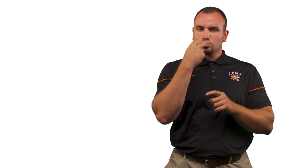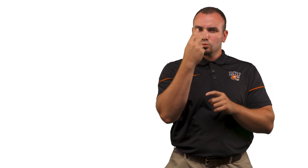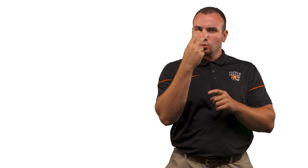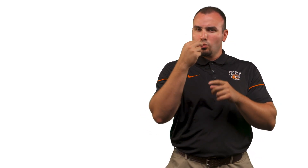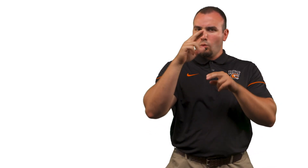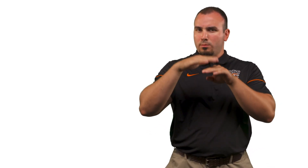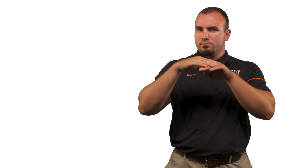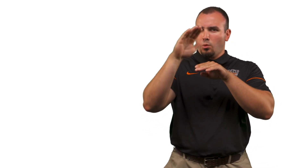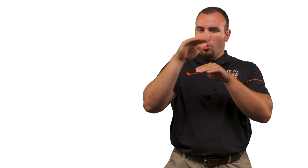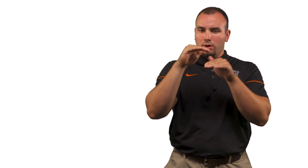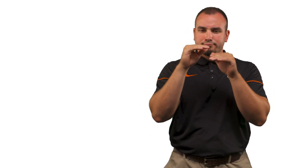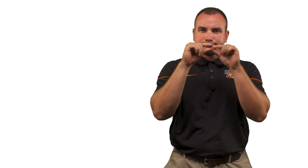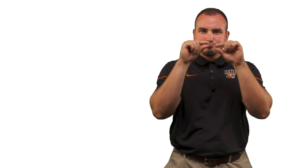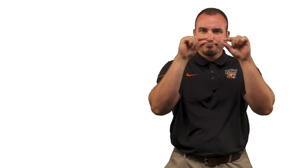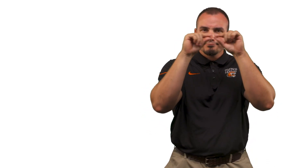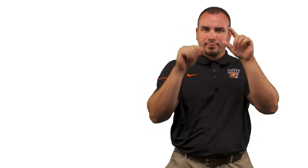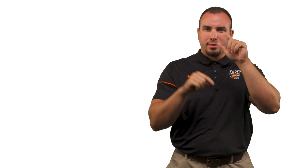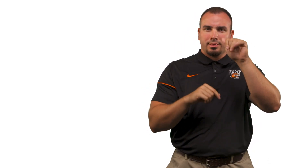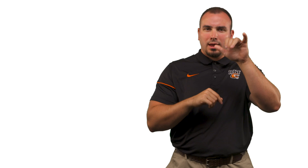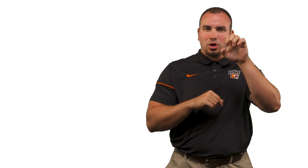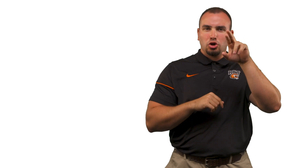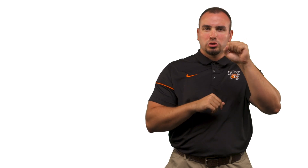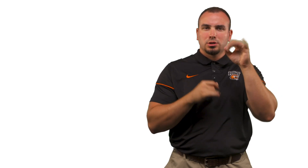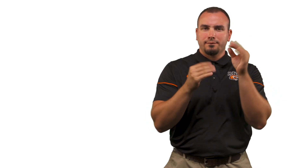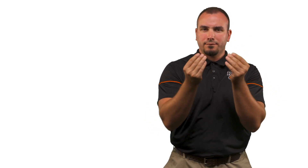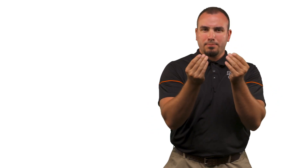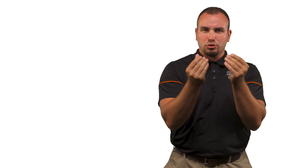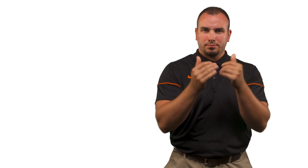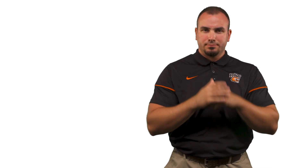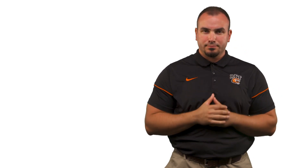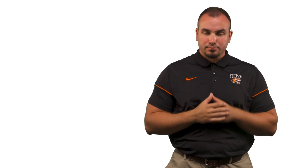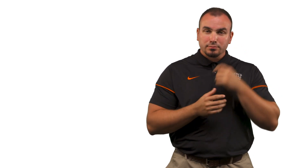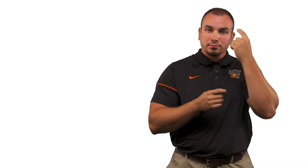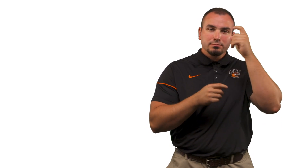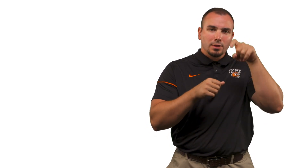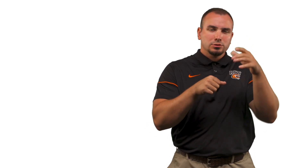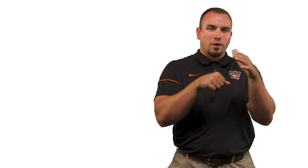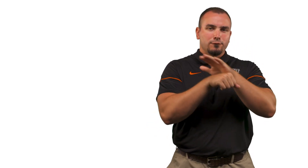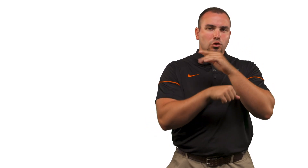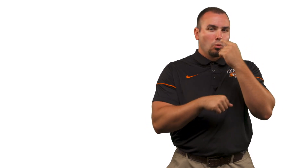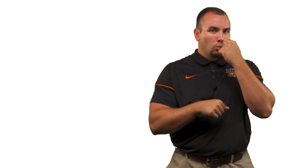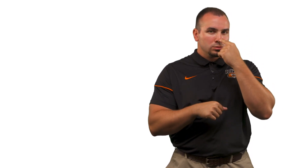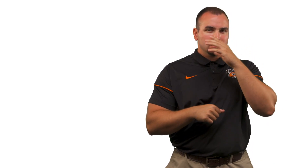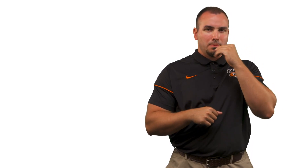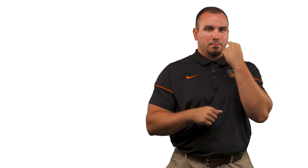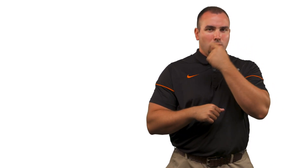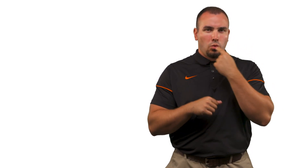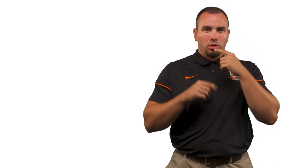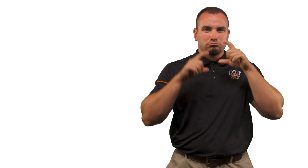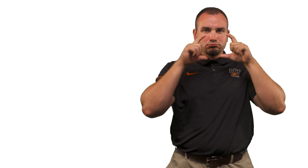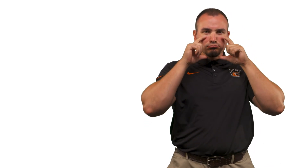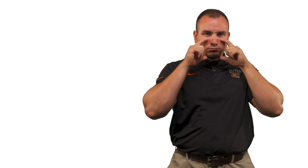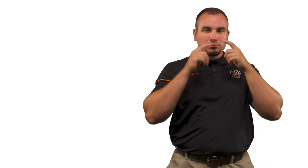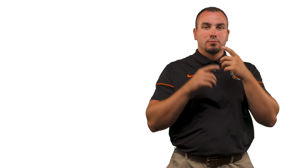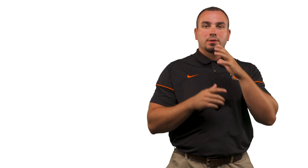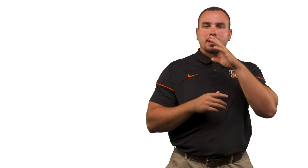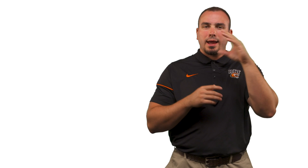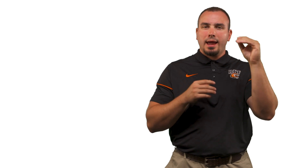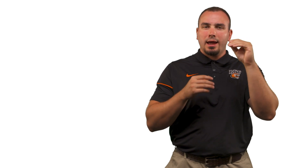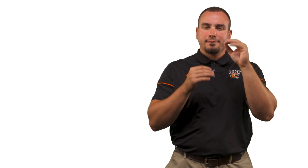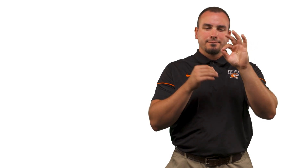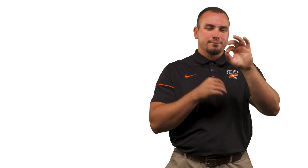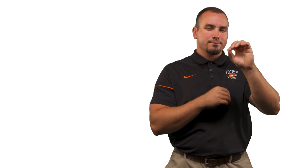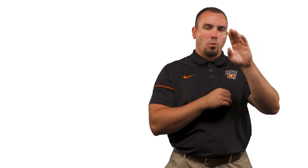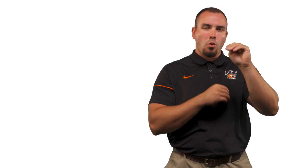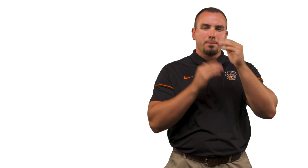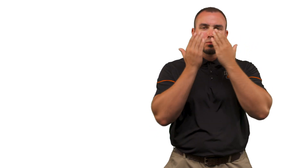there are two or more layers of fabric; it fully covers your nose and mouth;